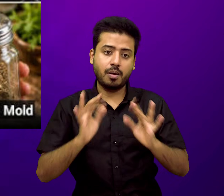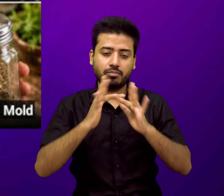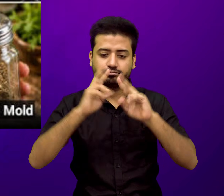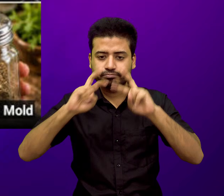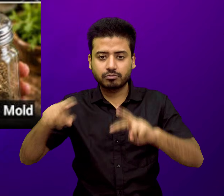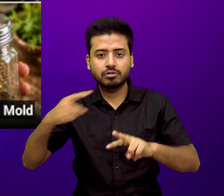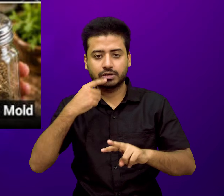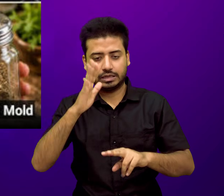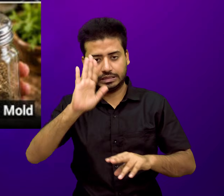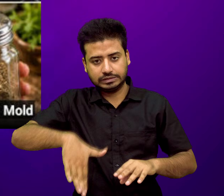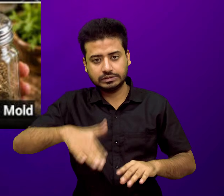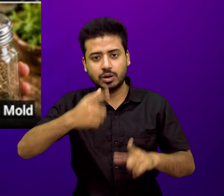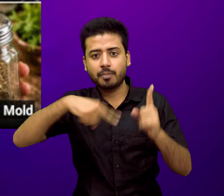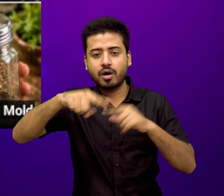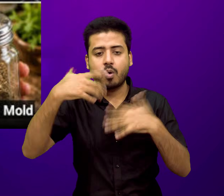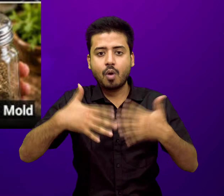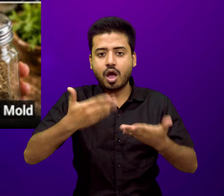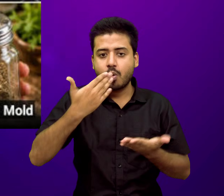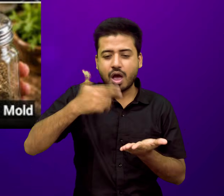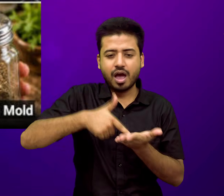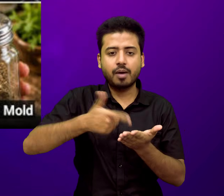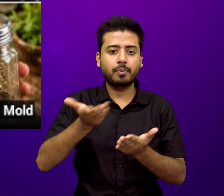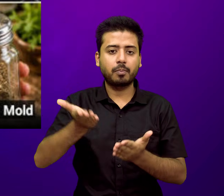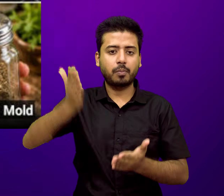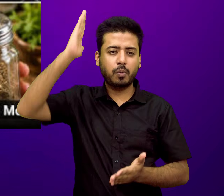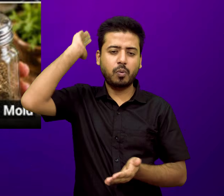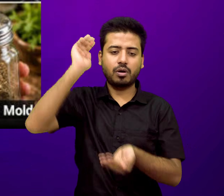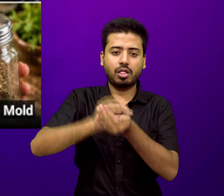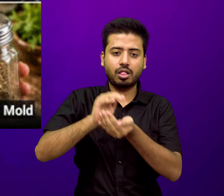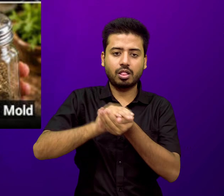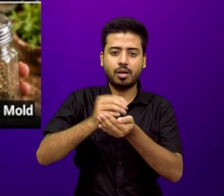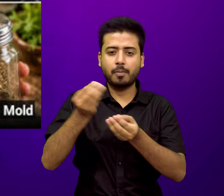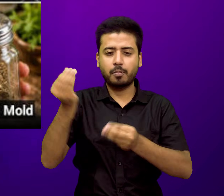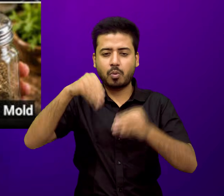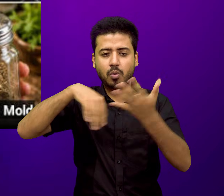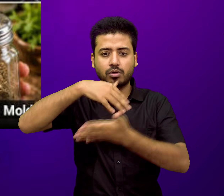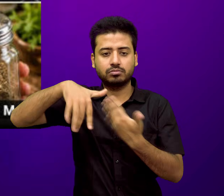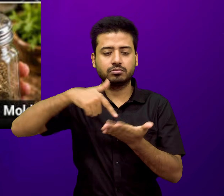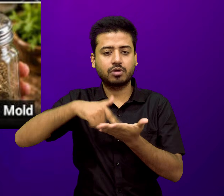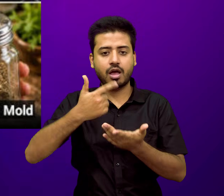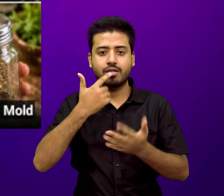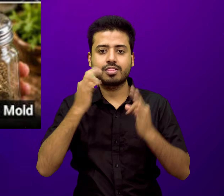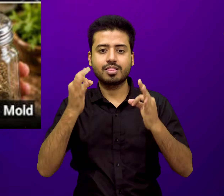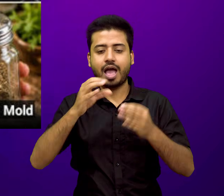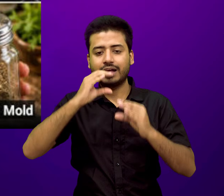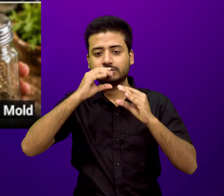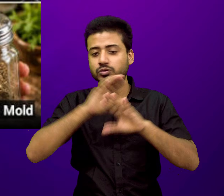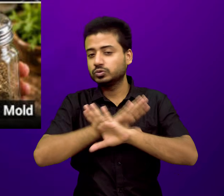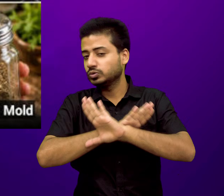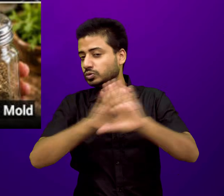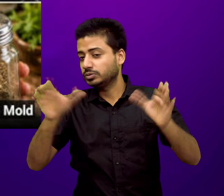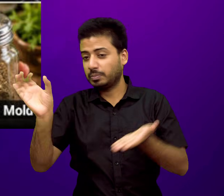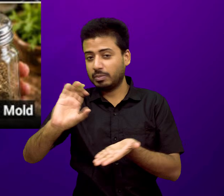primarily grown in warm, humid climates. Hair dyes, a complex chemical cocktail. Changing